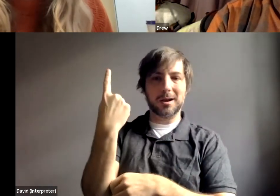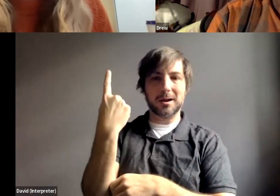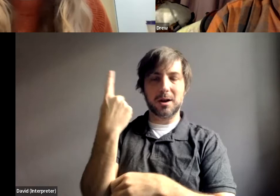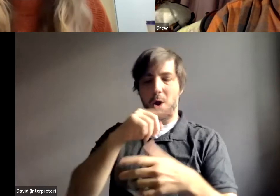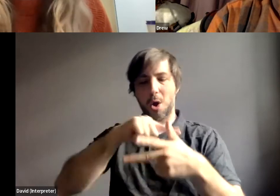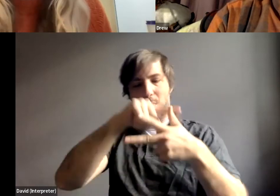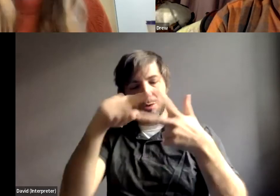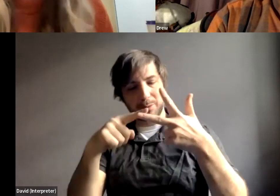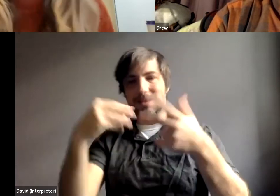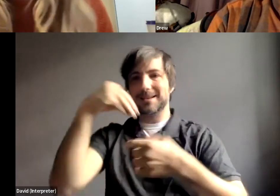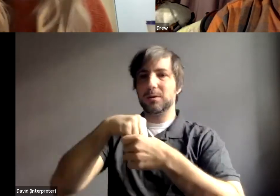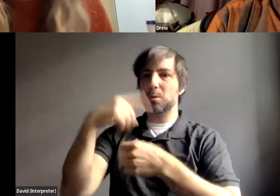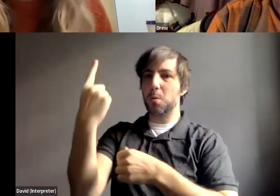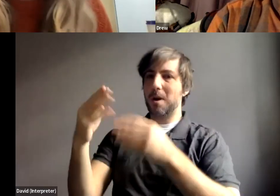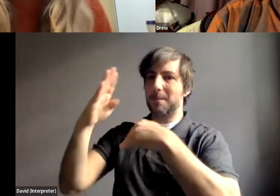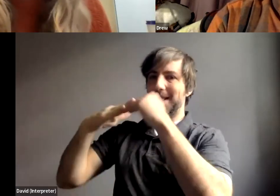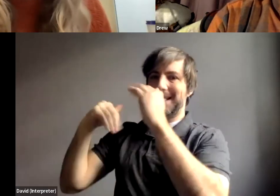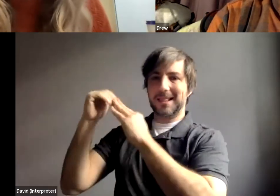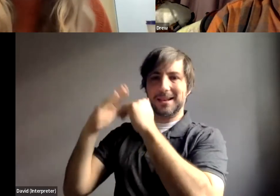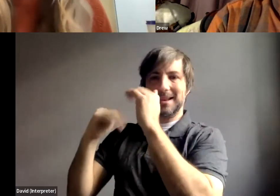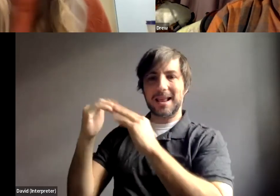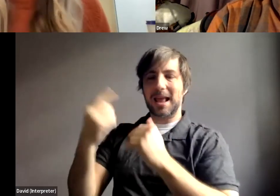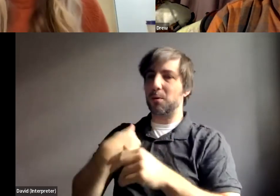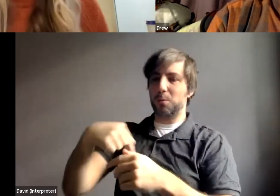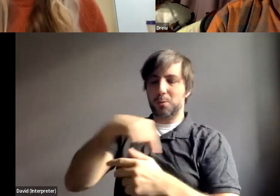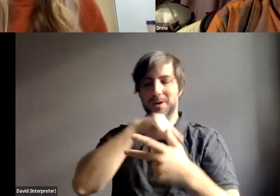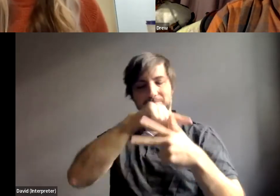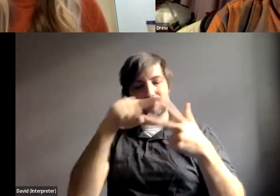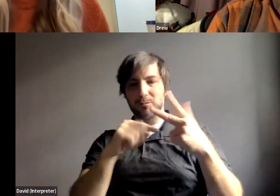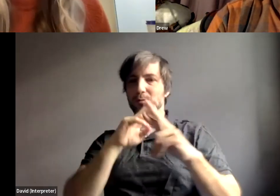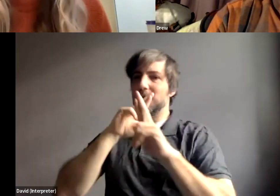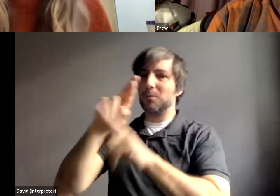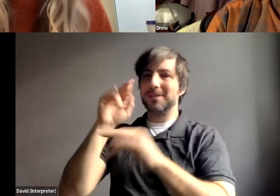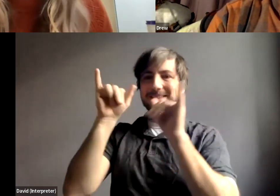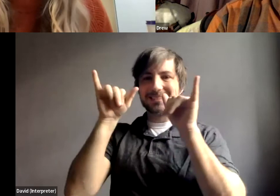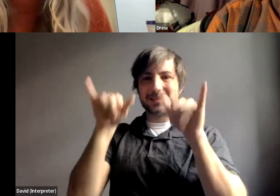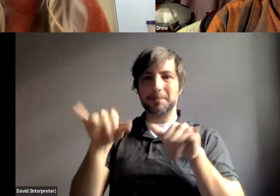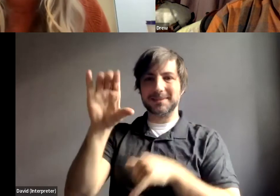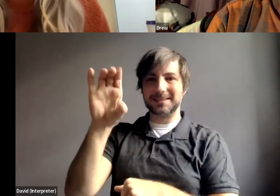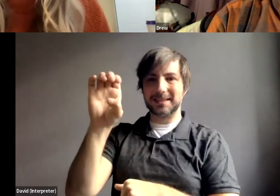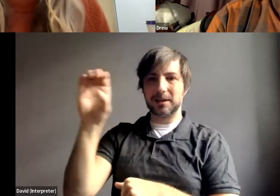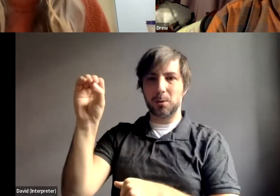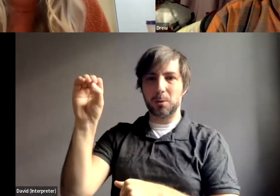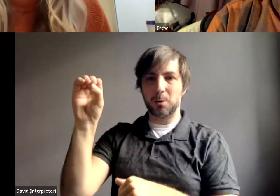all report to the same CEO at the end of the day . However, I'm still very much involved in, in